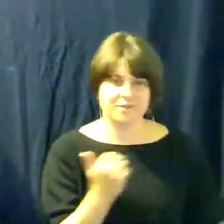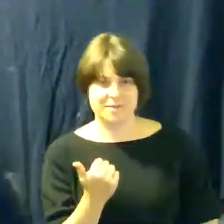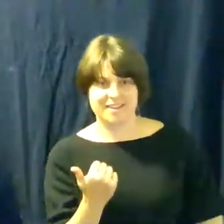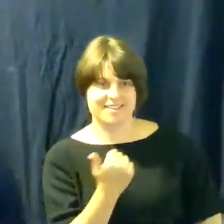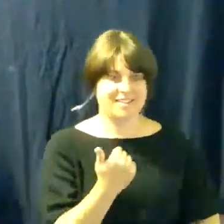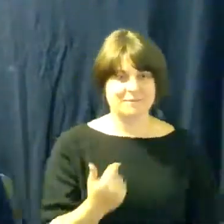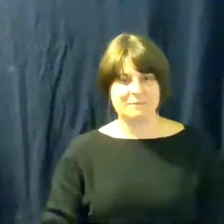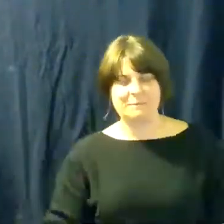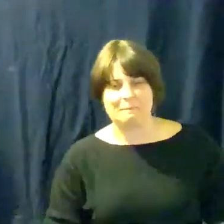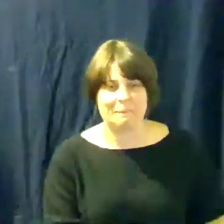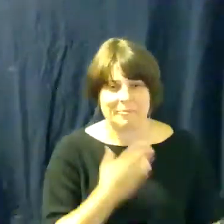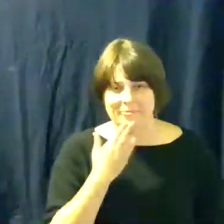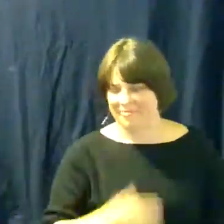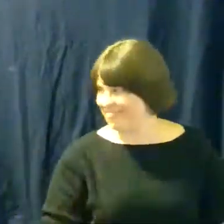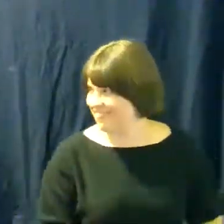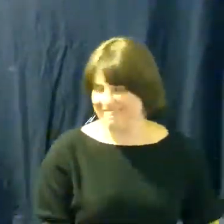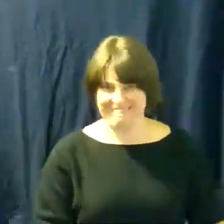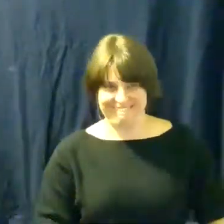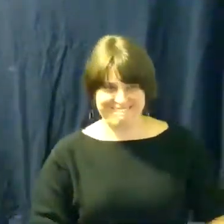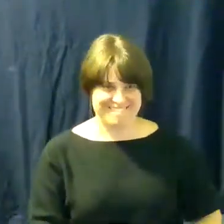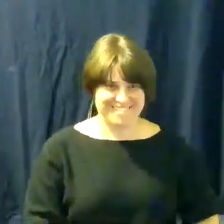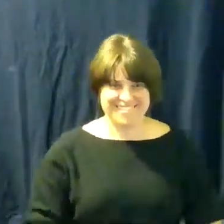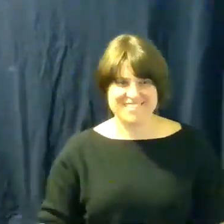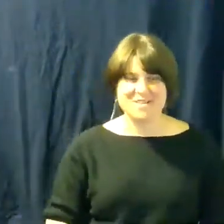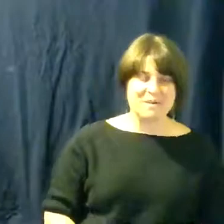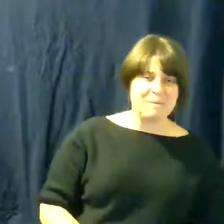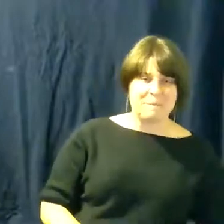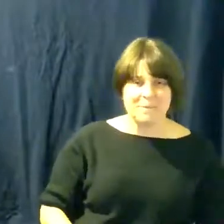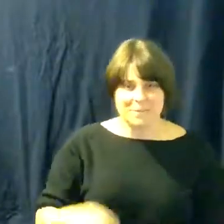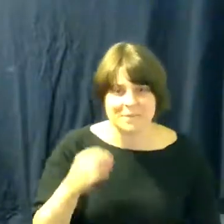MEREDITH: